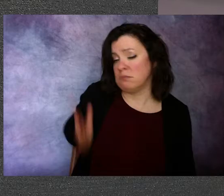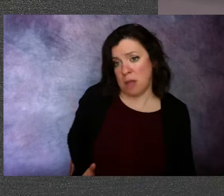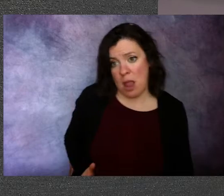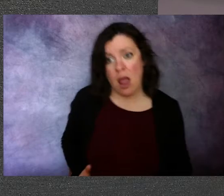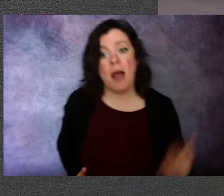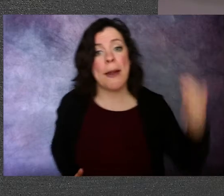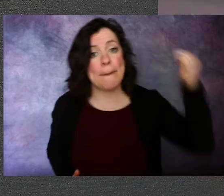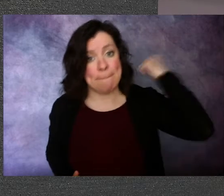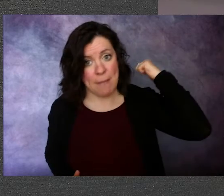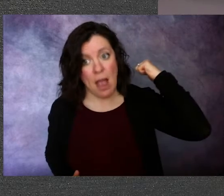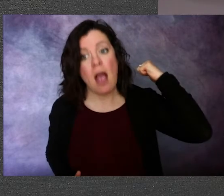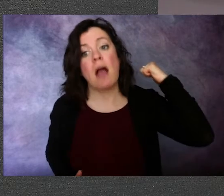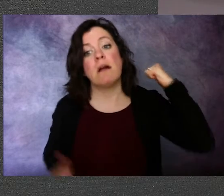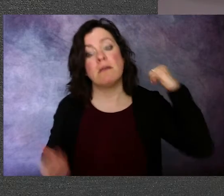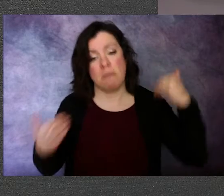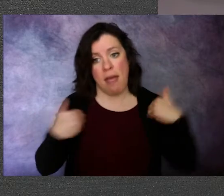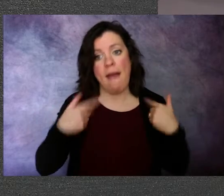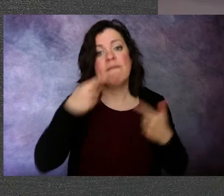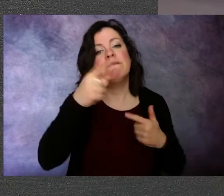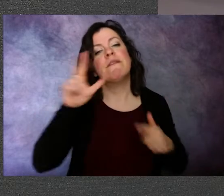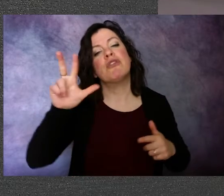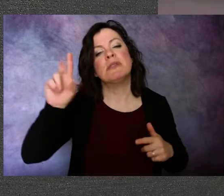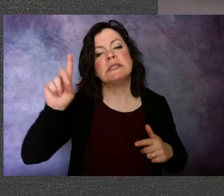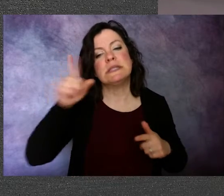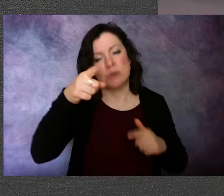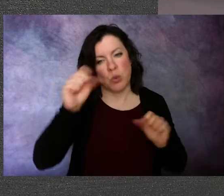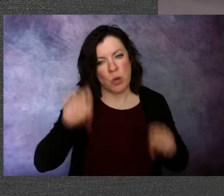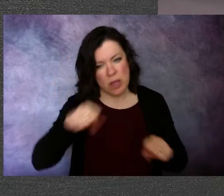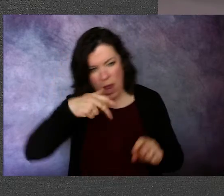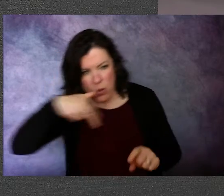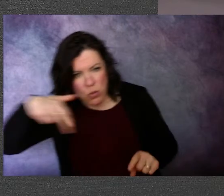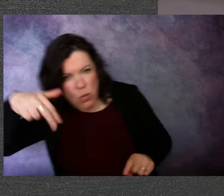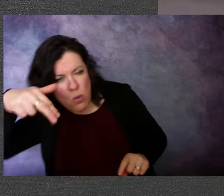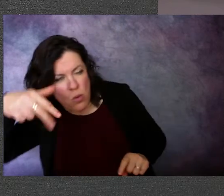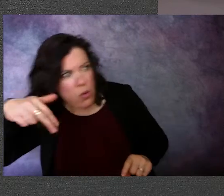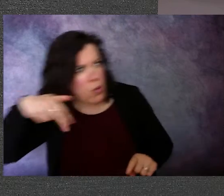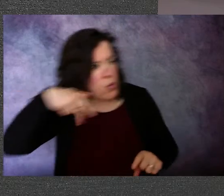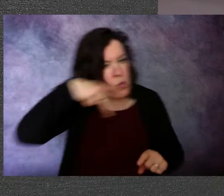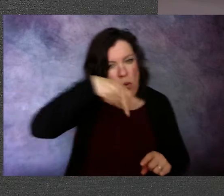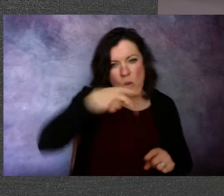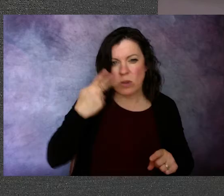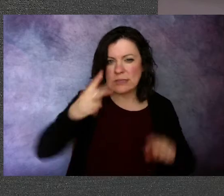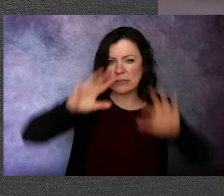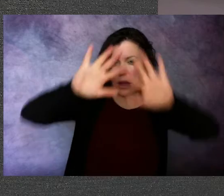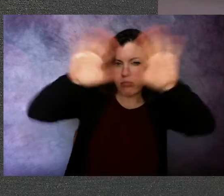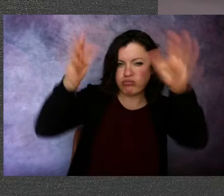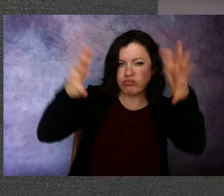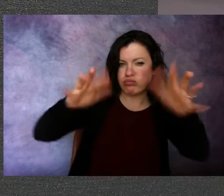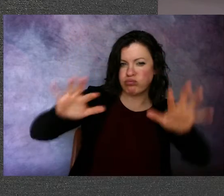and it's something you can walk all around. We are gonna make a sculpture of a stegosaurus. I'll show you how to make a stegosaurus,